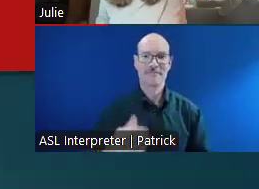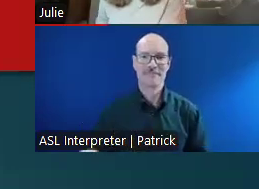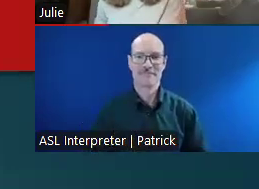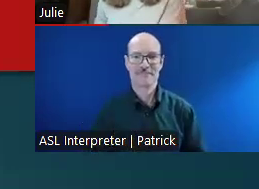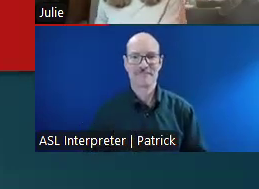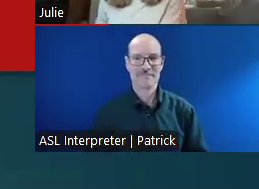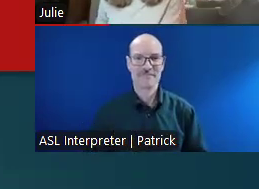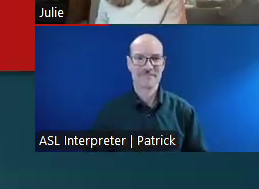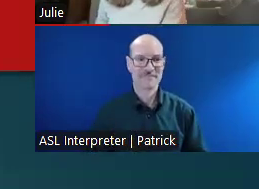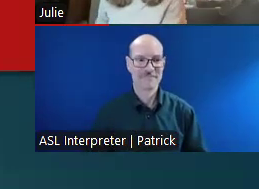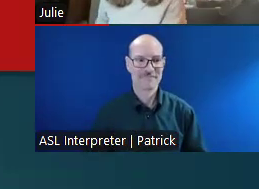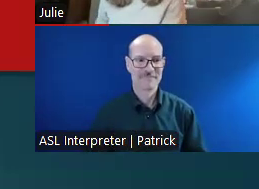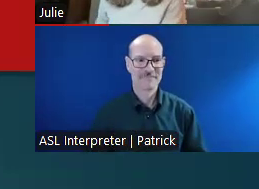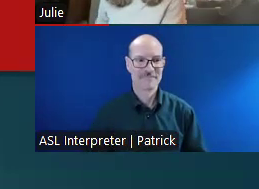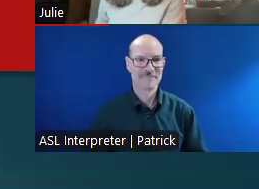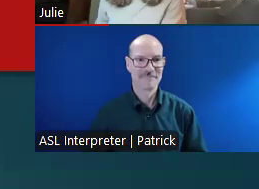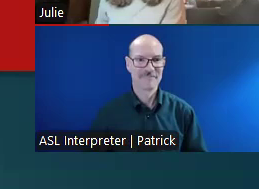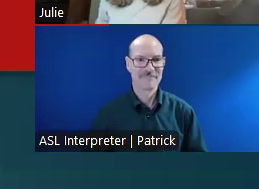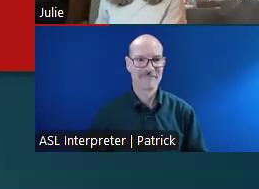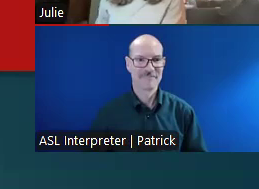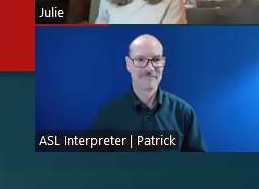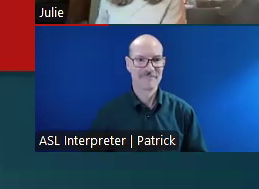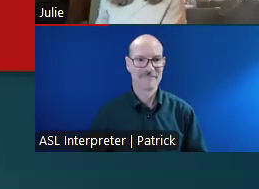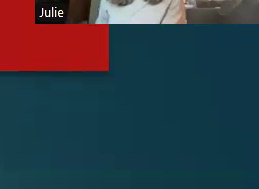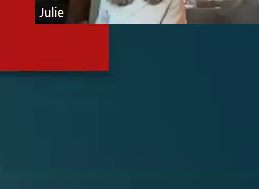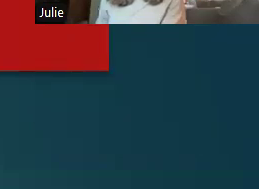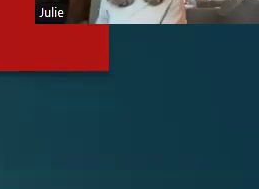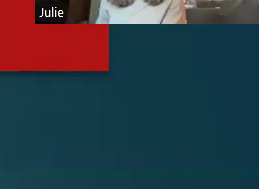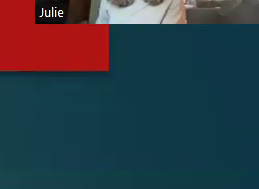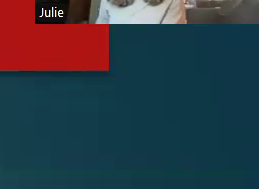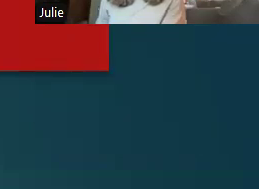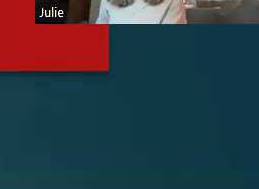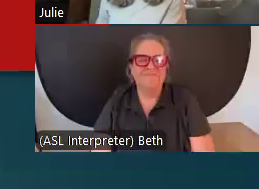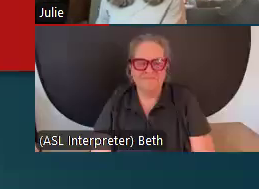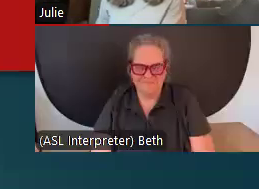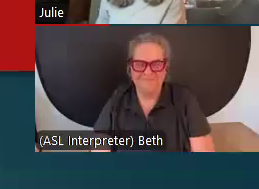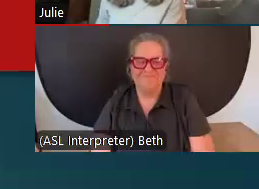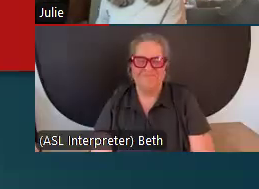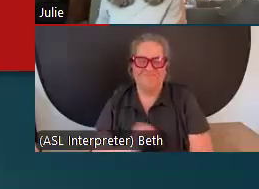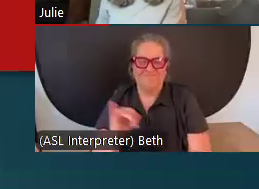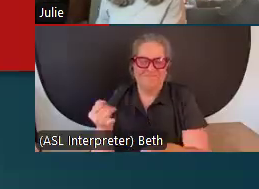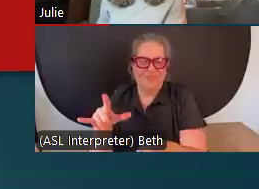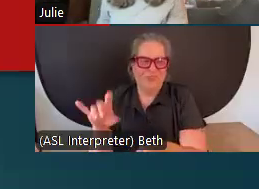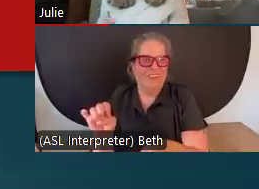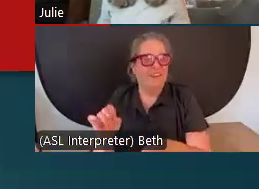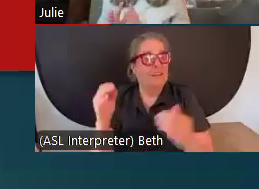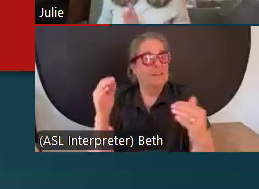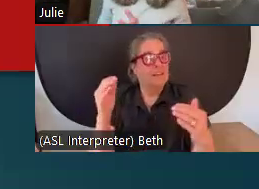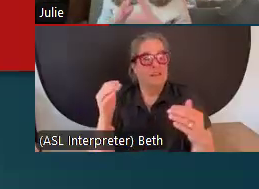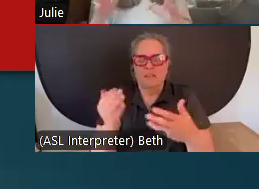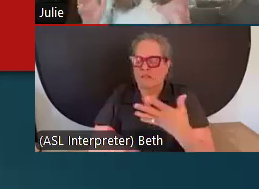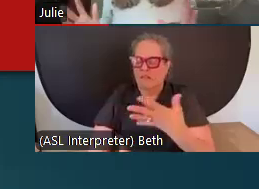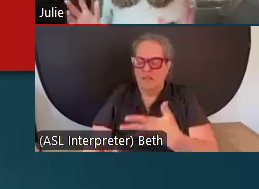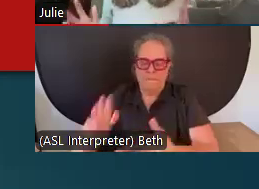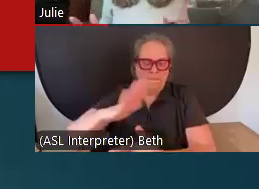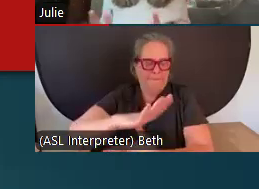Next slide, please.